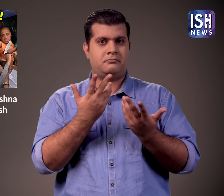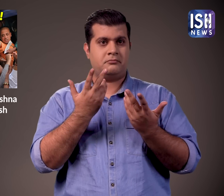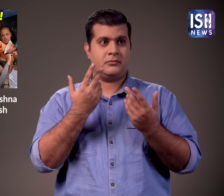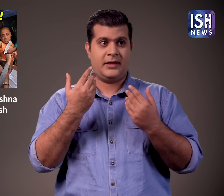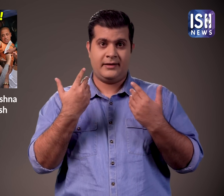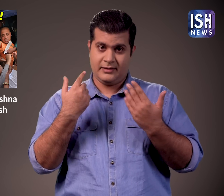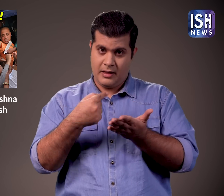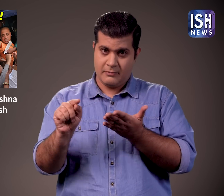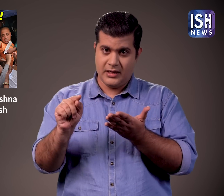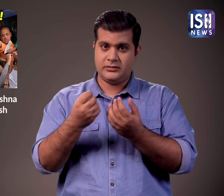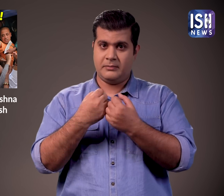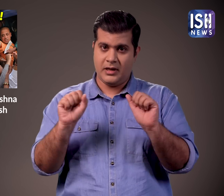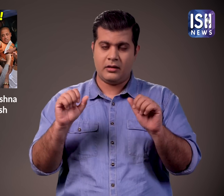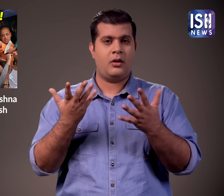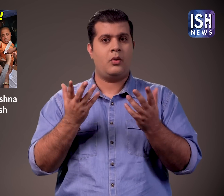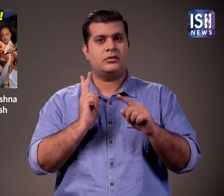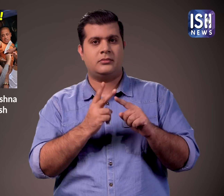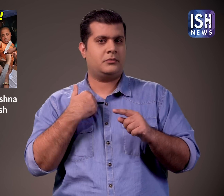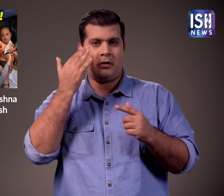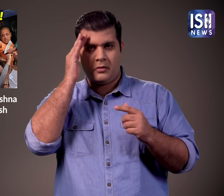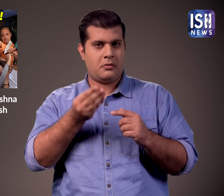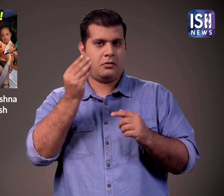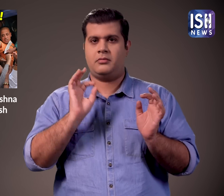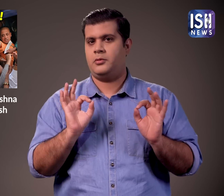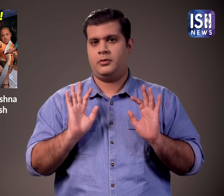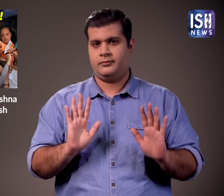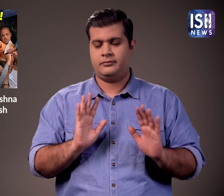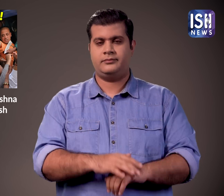It is not known whether the bail has been approved or not.